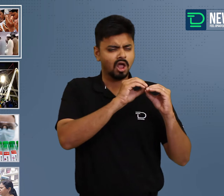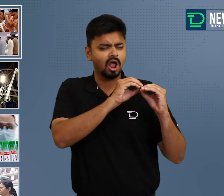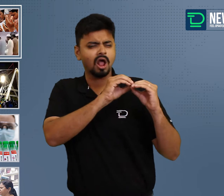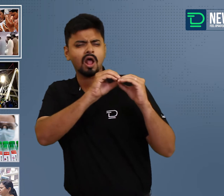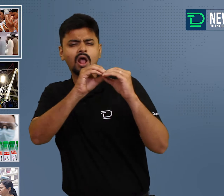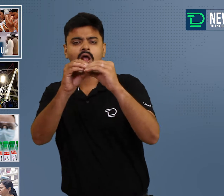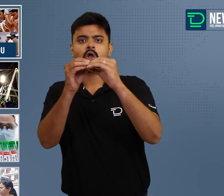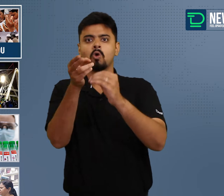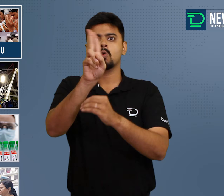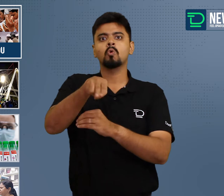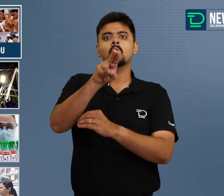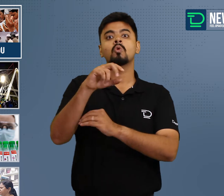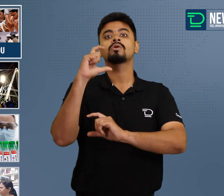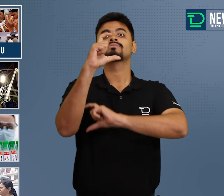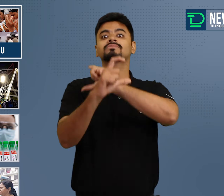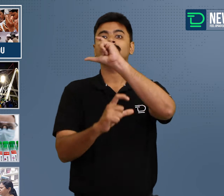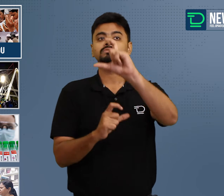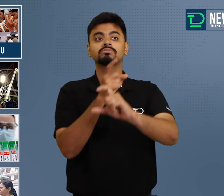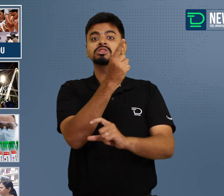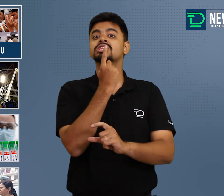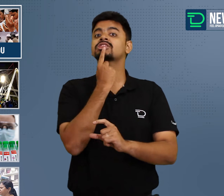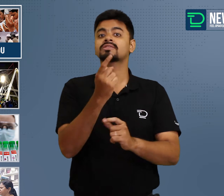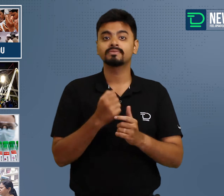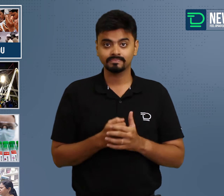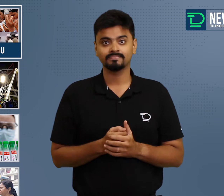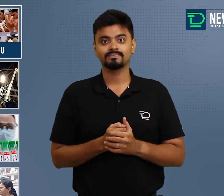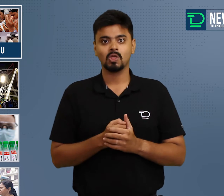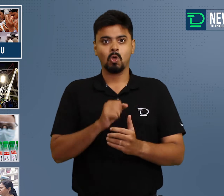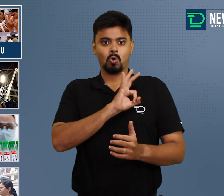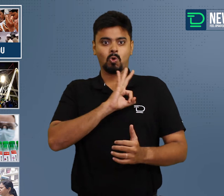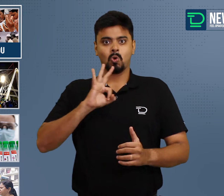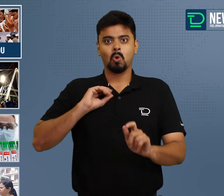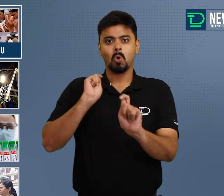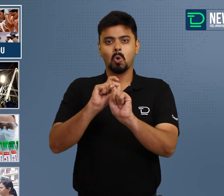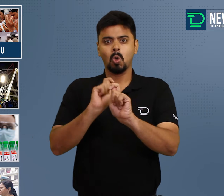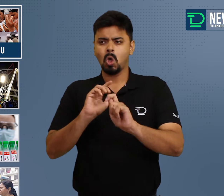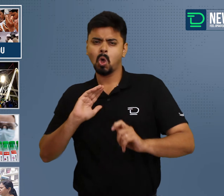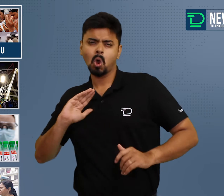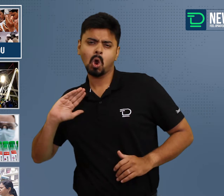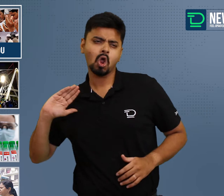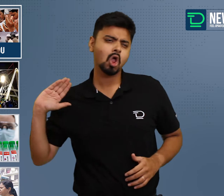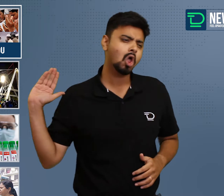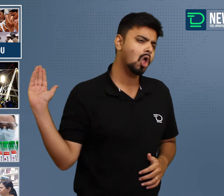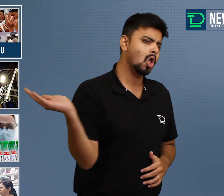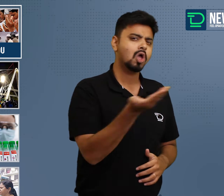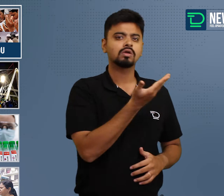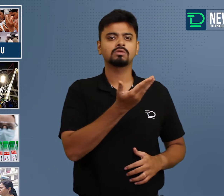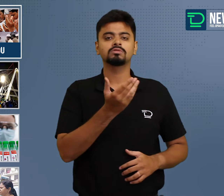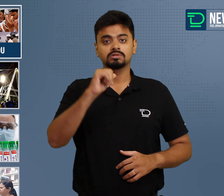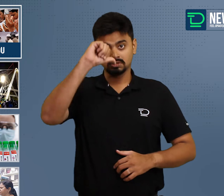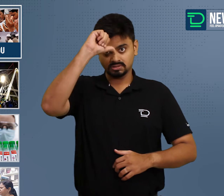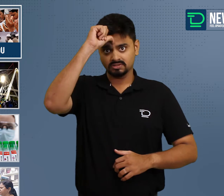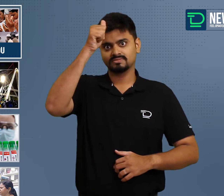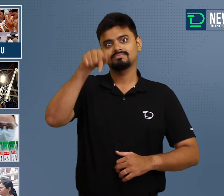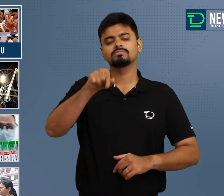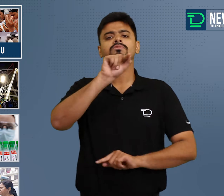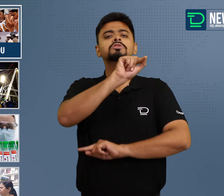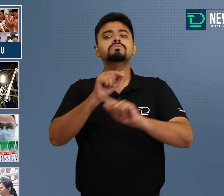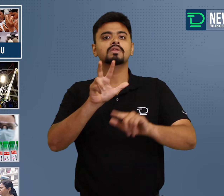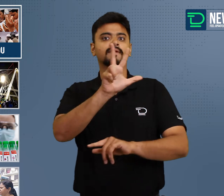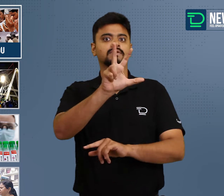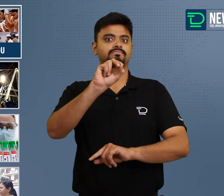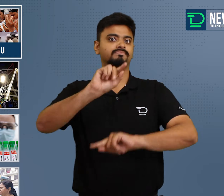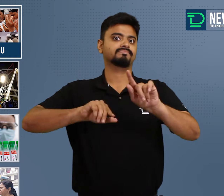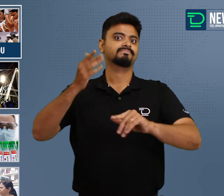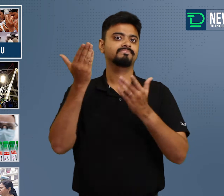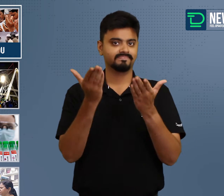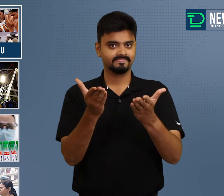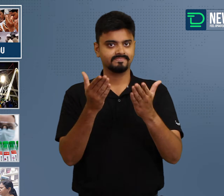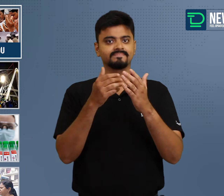1. The 8 billion dollar company says that 80% of the staff Hindu.